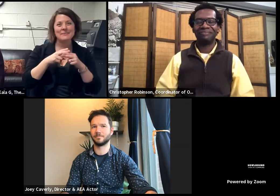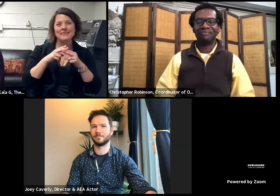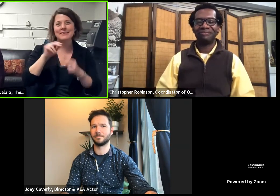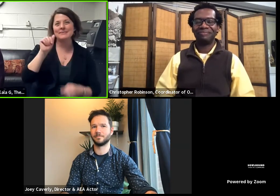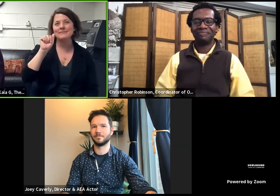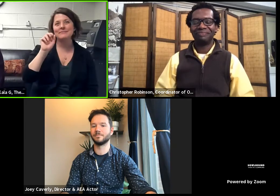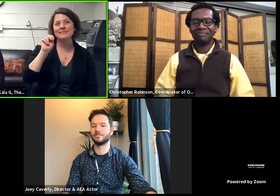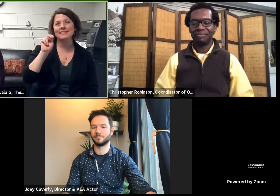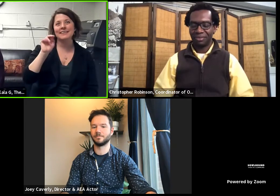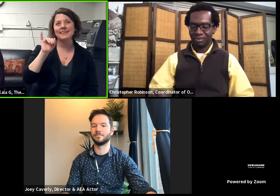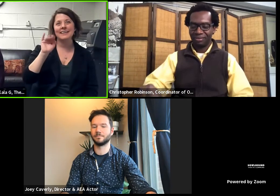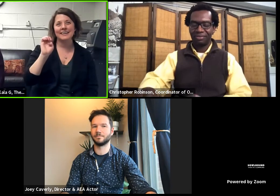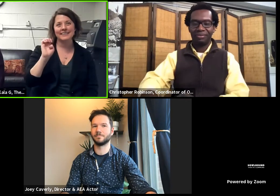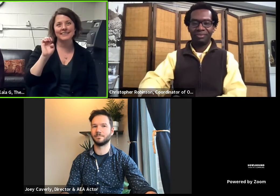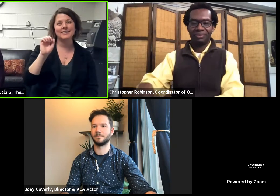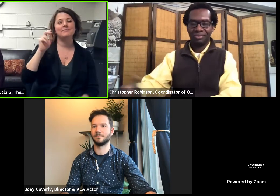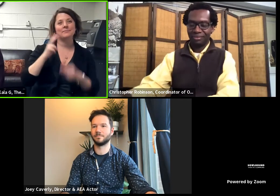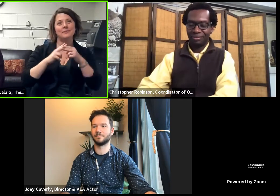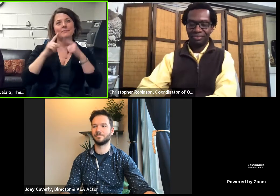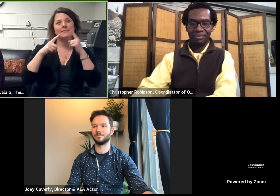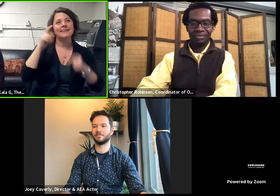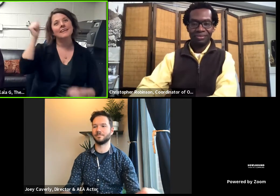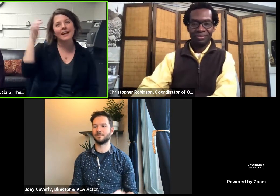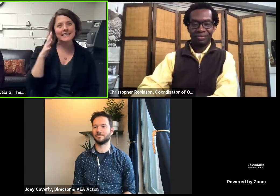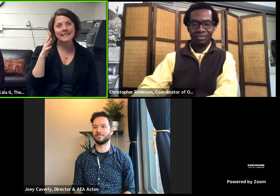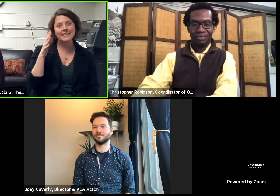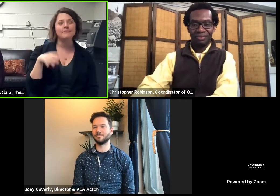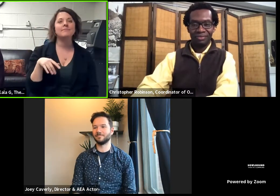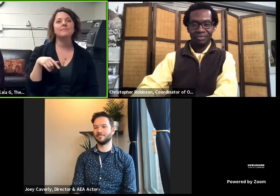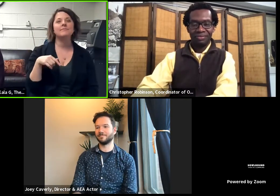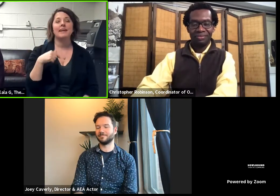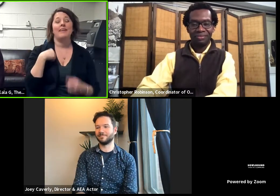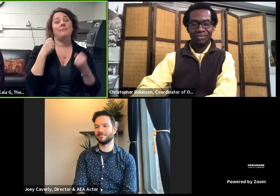Hello, I'm Annie,